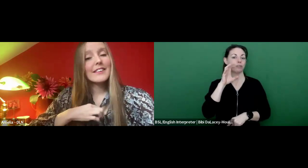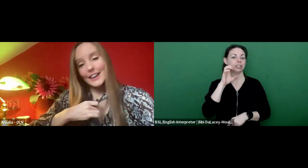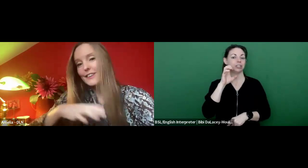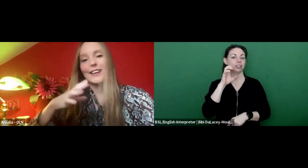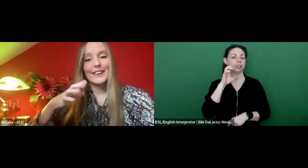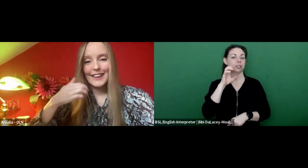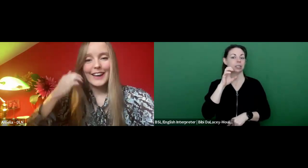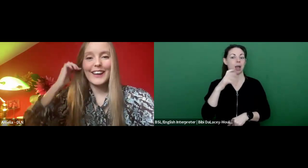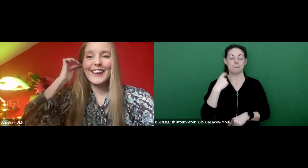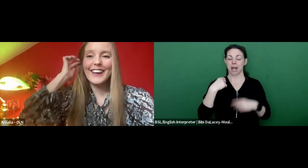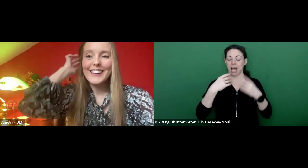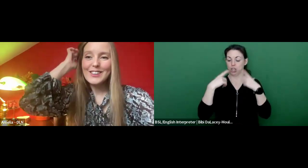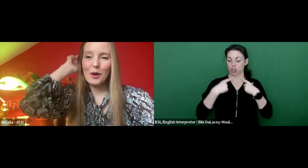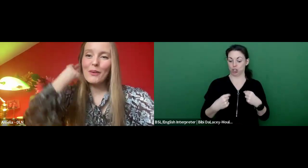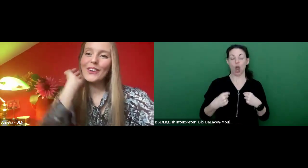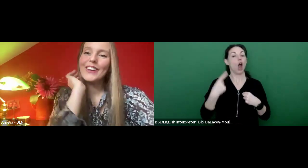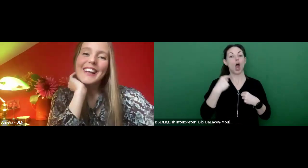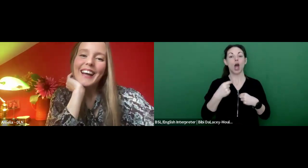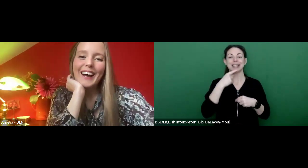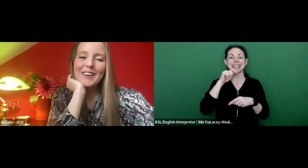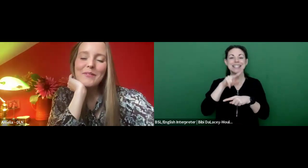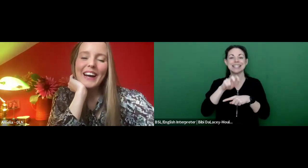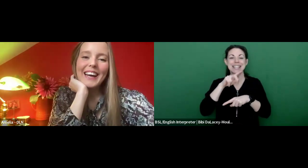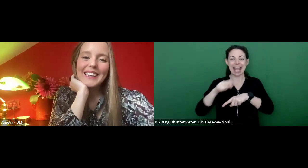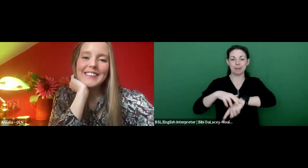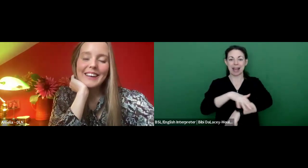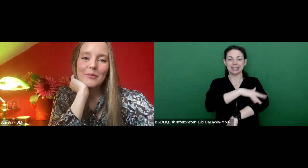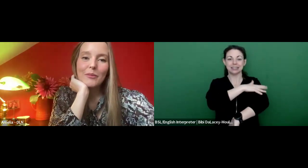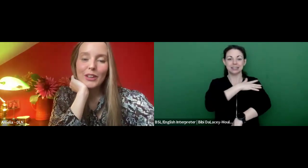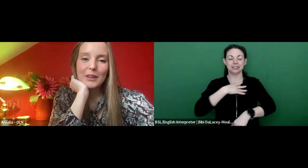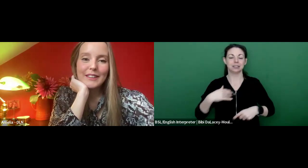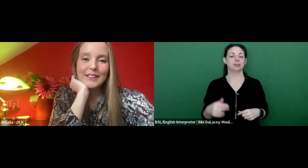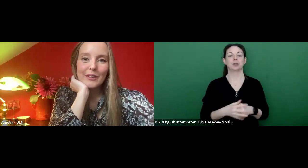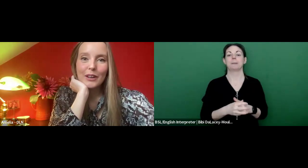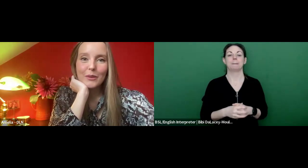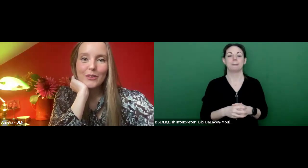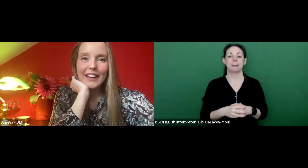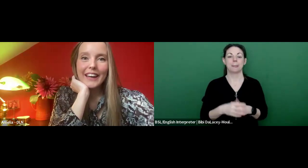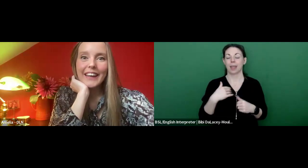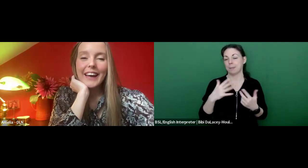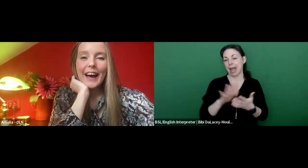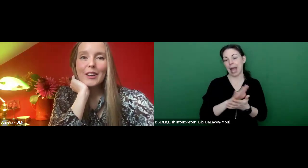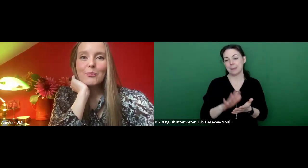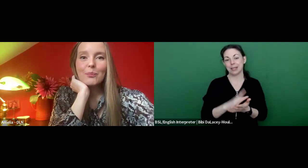a snakeskin top on and I'm really pleased to welcome you today.